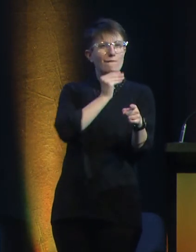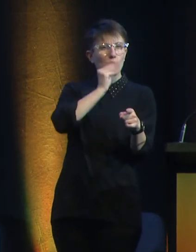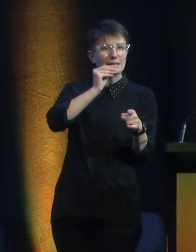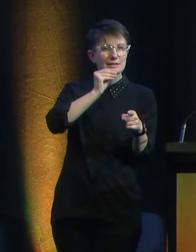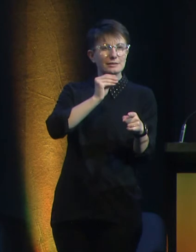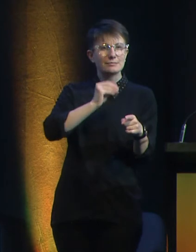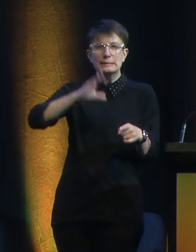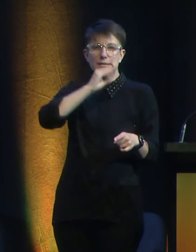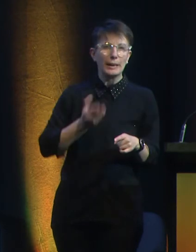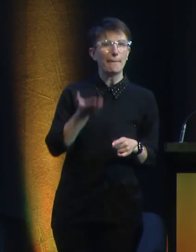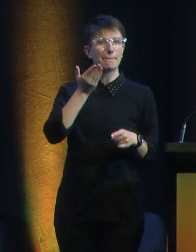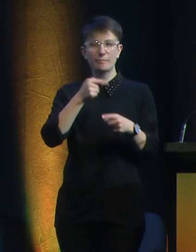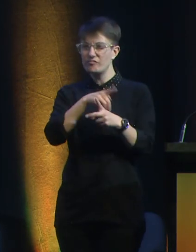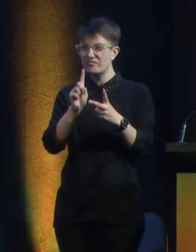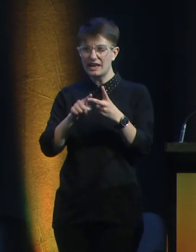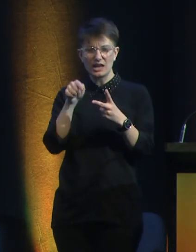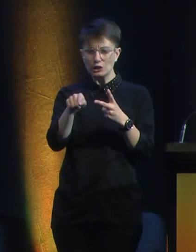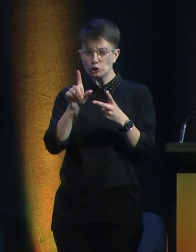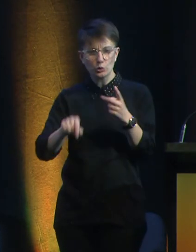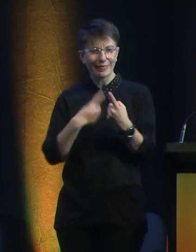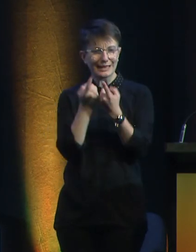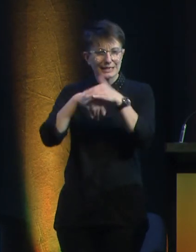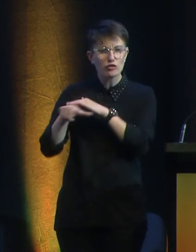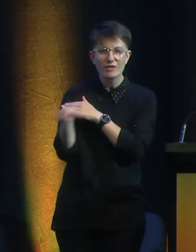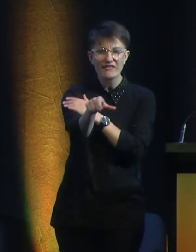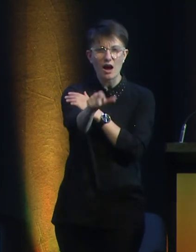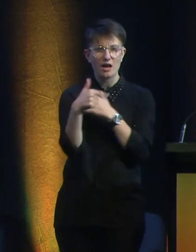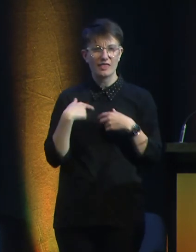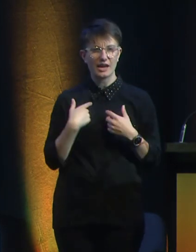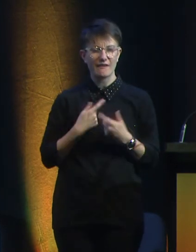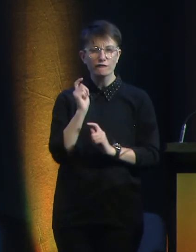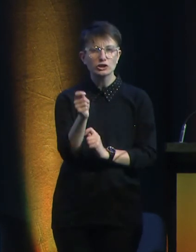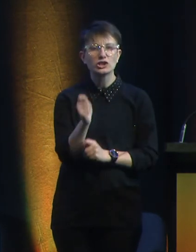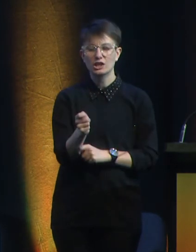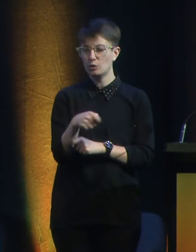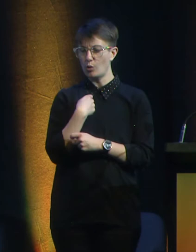white baiting and they’re fishing and they want to ensure that that kai and their food